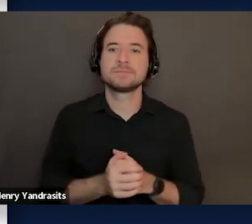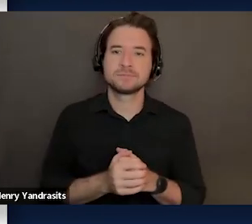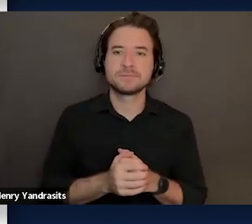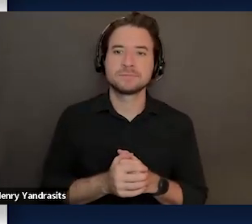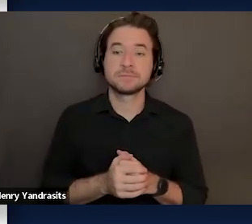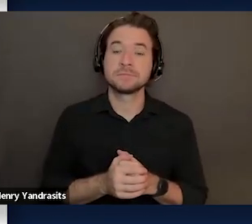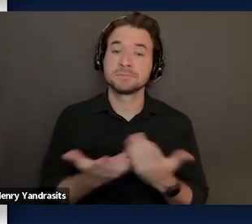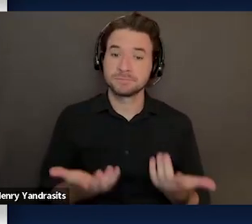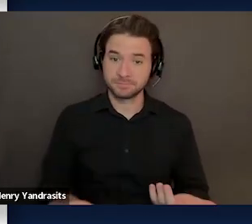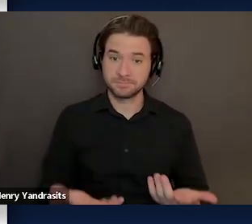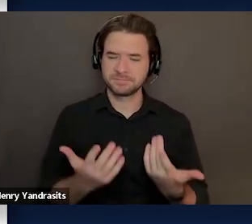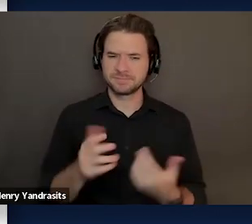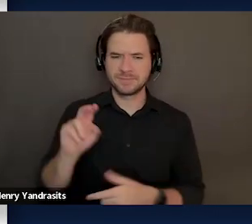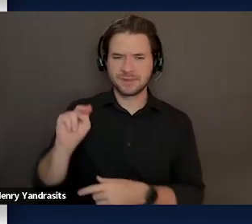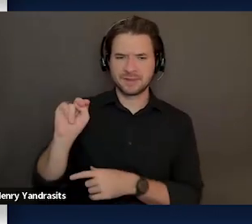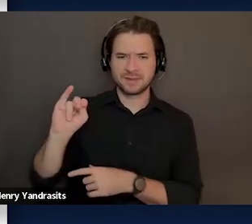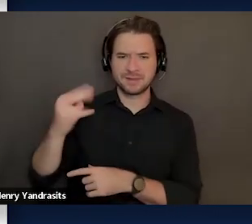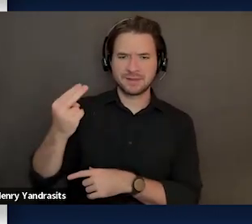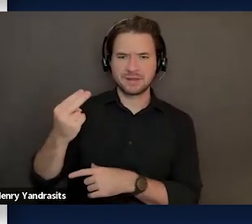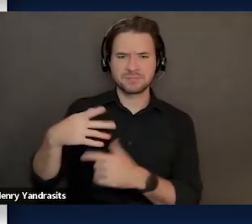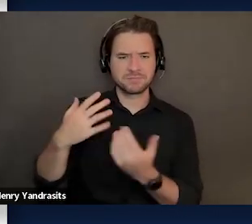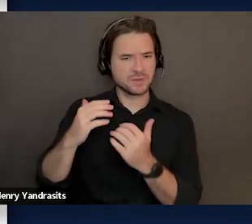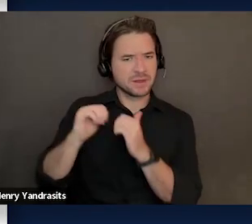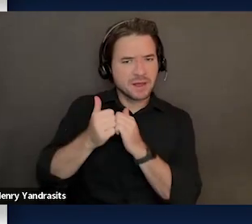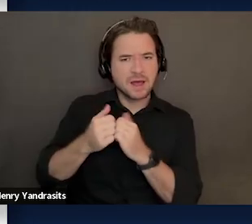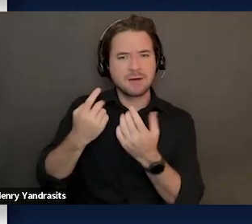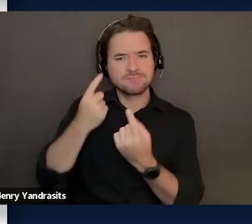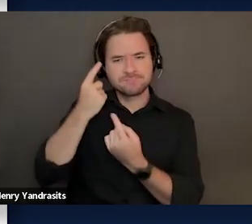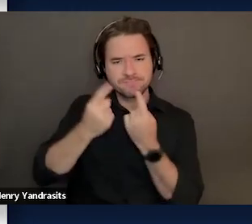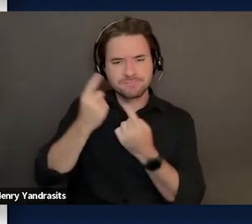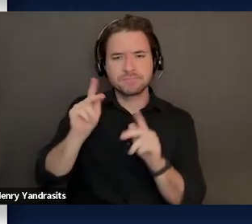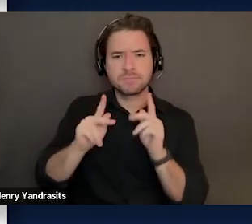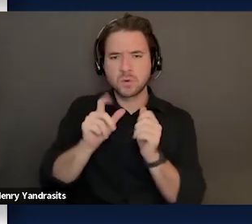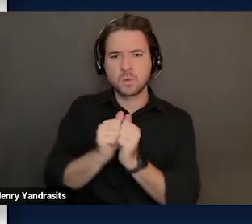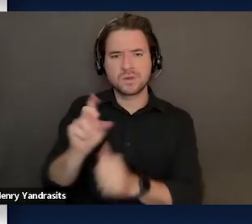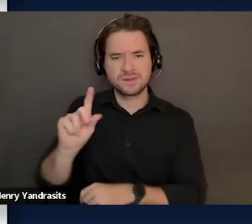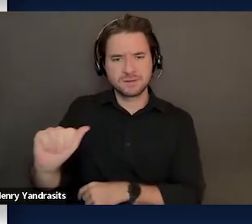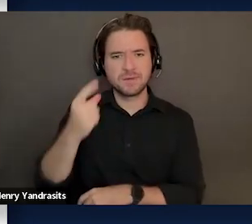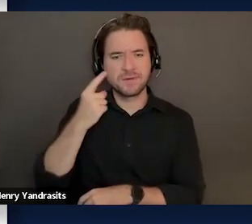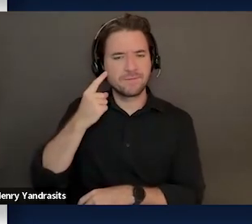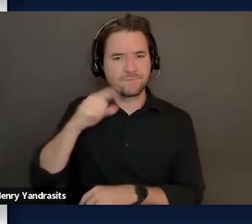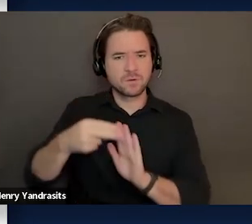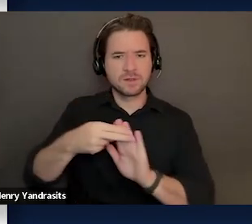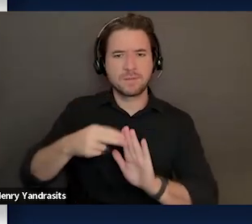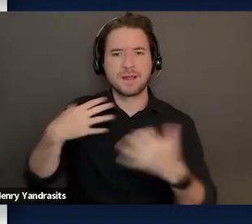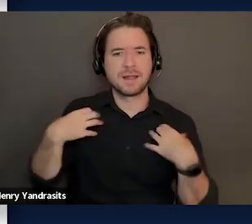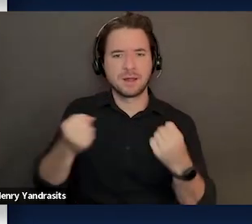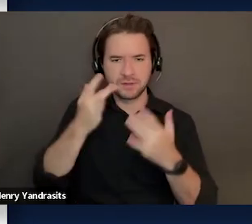So, how did NIH come to consider persons with disabilities for this health disparity designation?